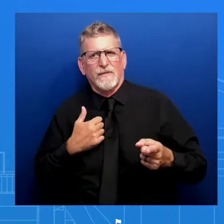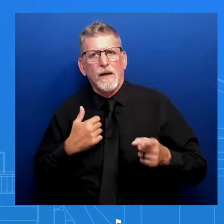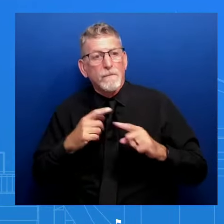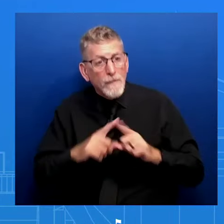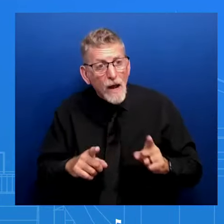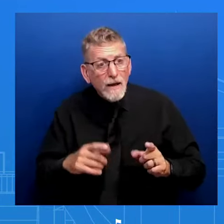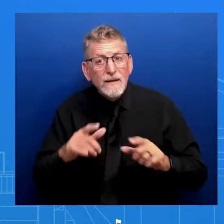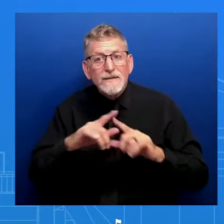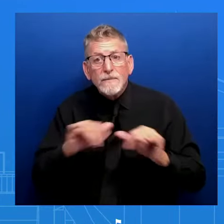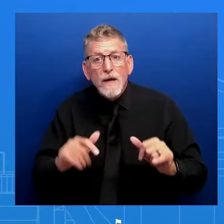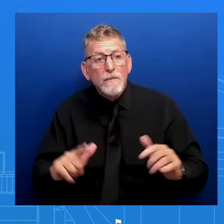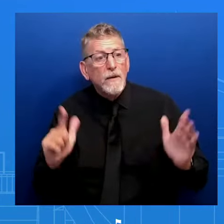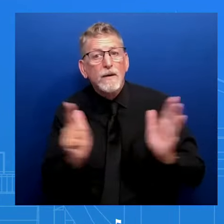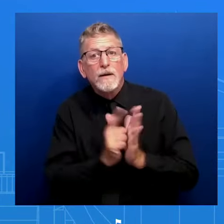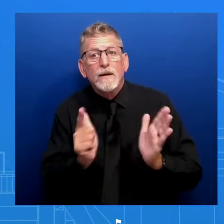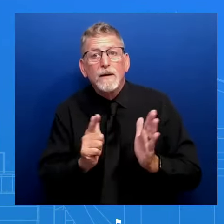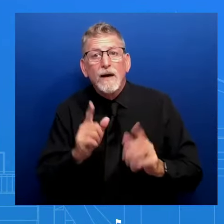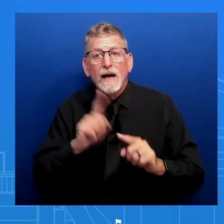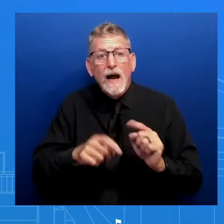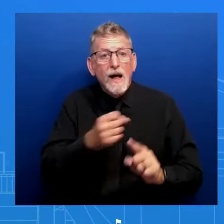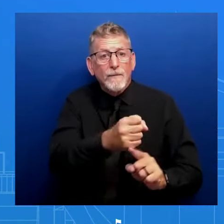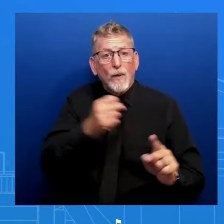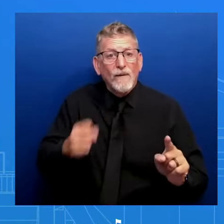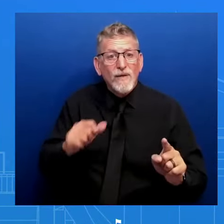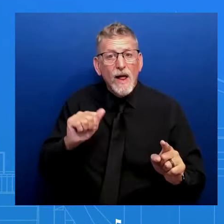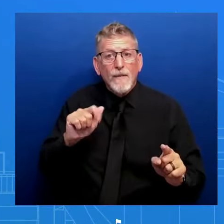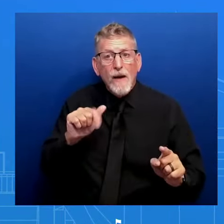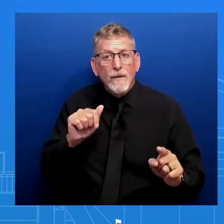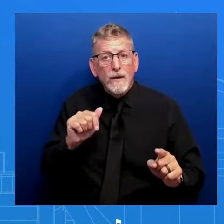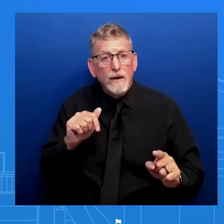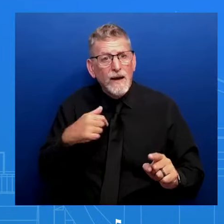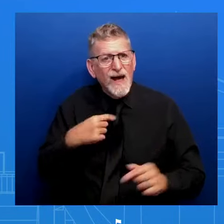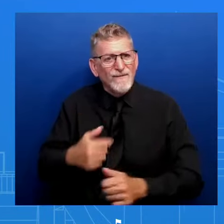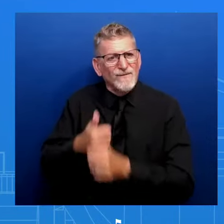you're going to obey Alabama laws. But if you're a service member --